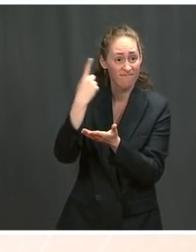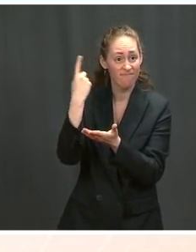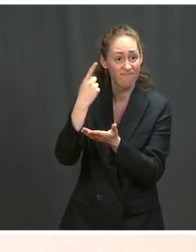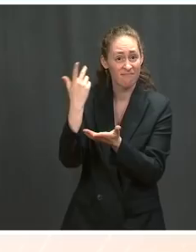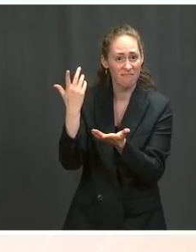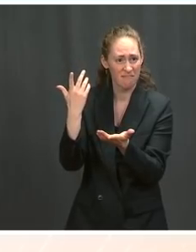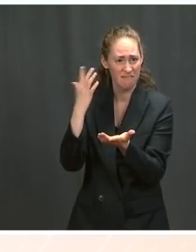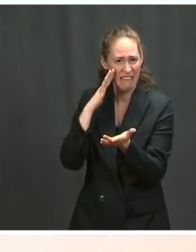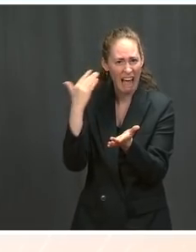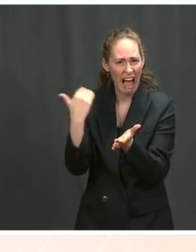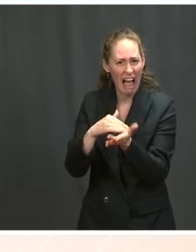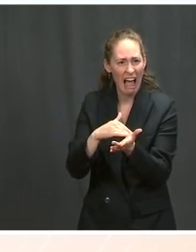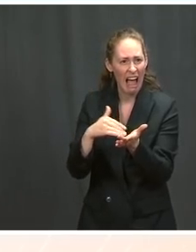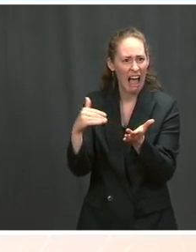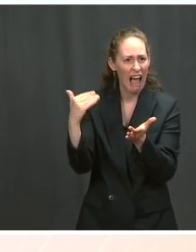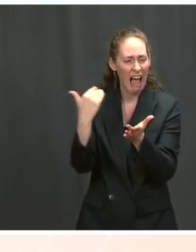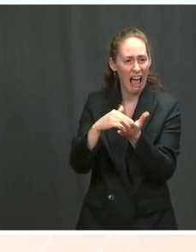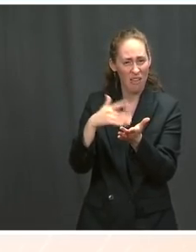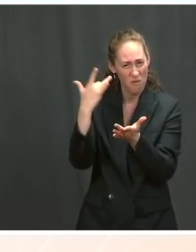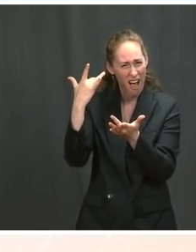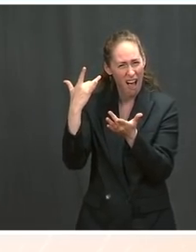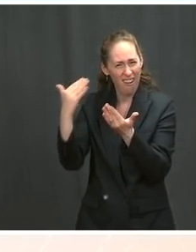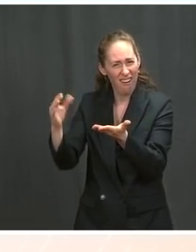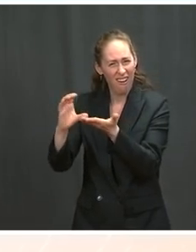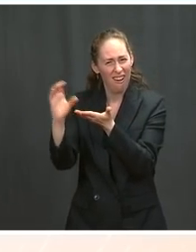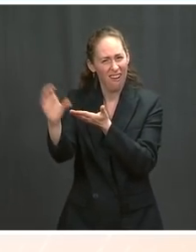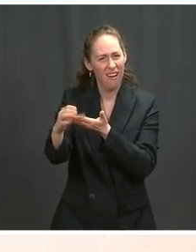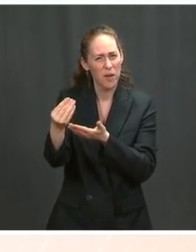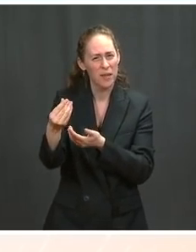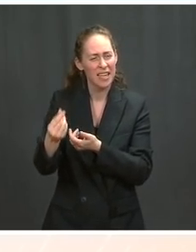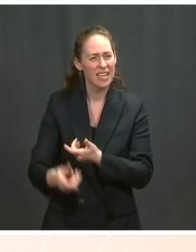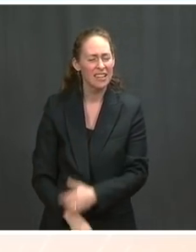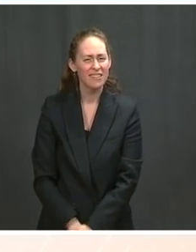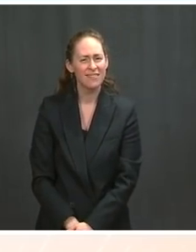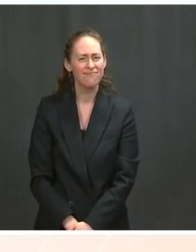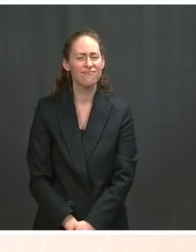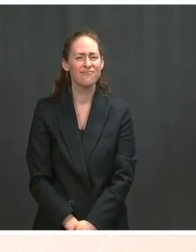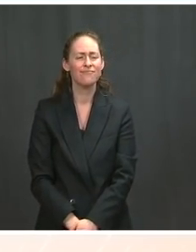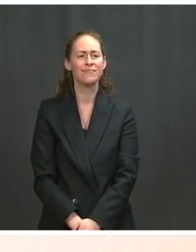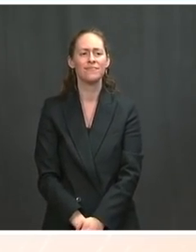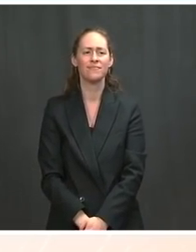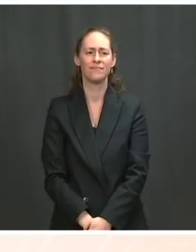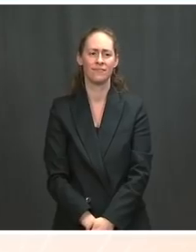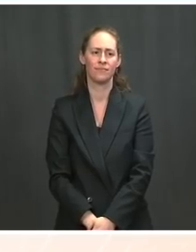or comment on that particular question. It continues to be the position of the federal government,